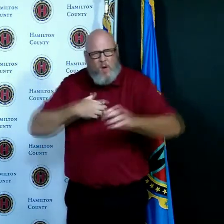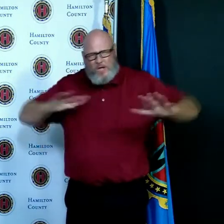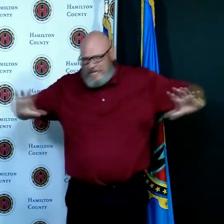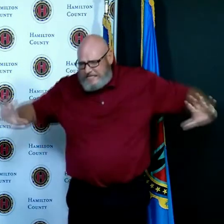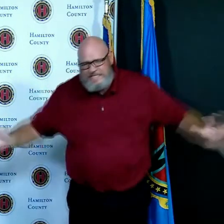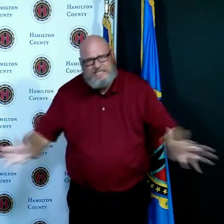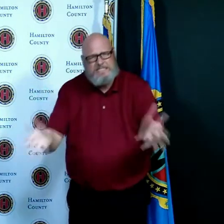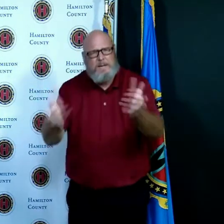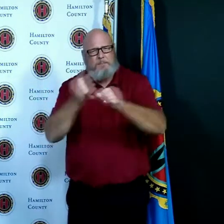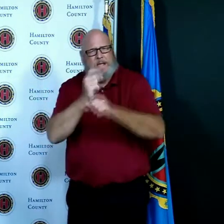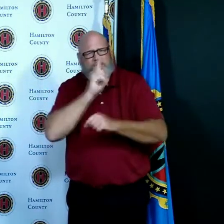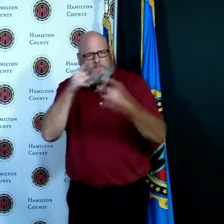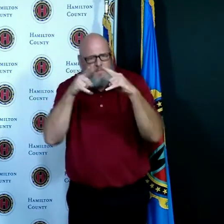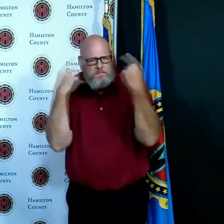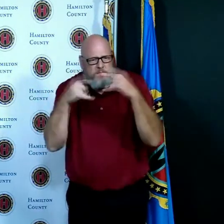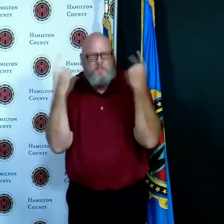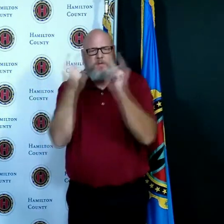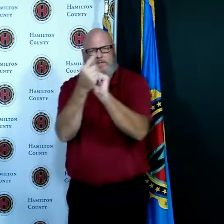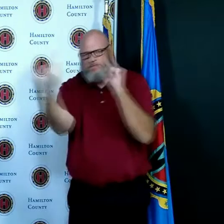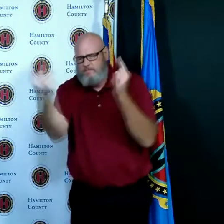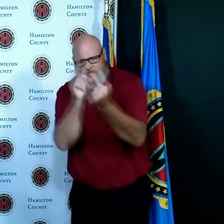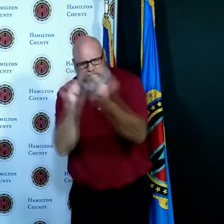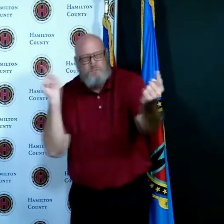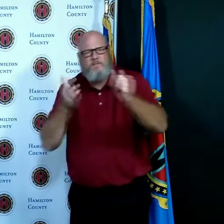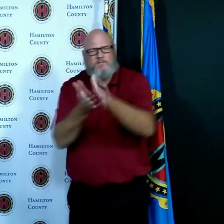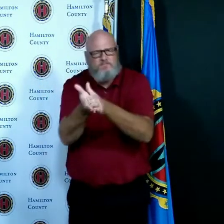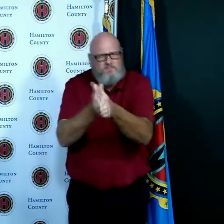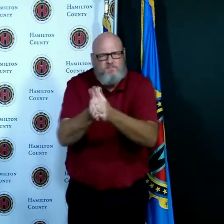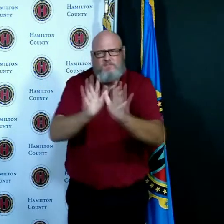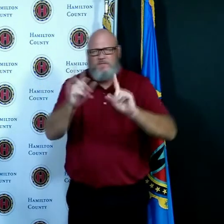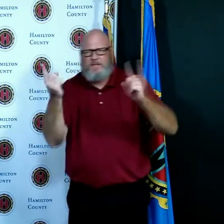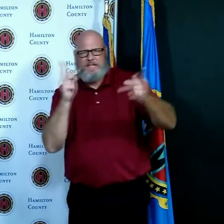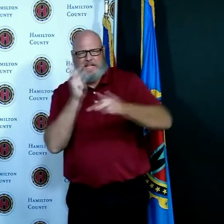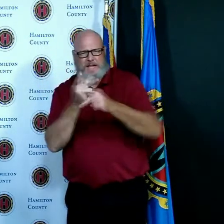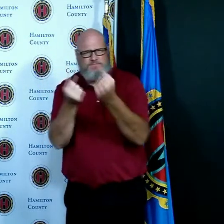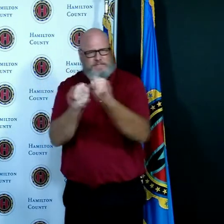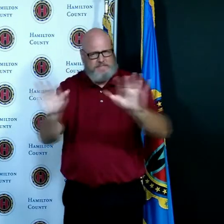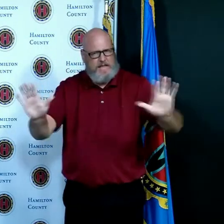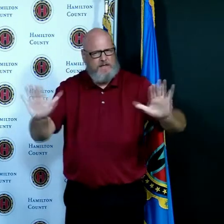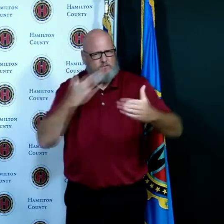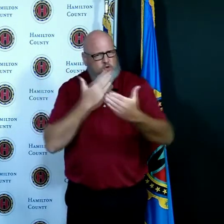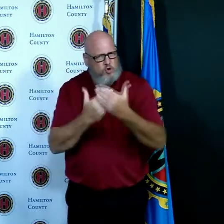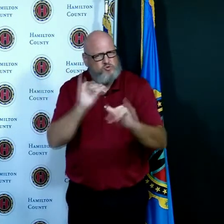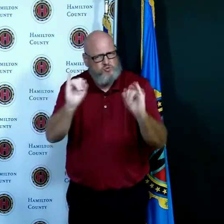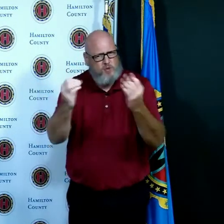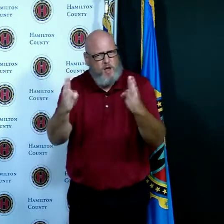bit I'd like to start with a slide showing some information about testing and then I suspect Sarah Bolton will talk more about it a